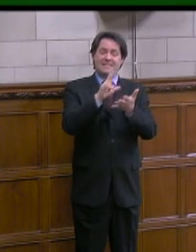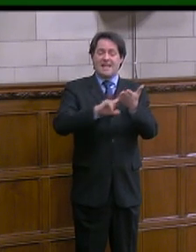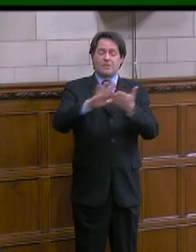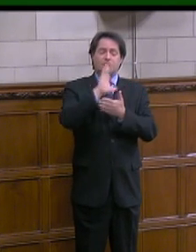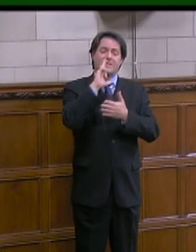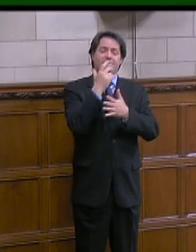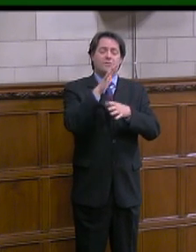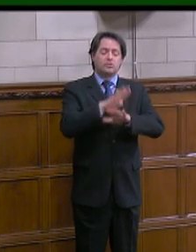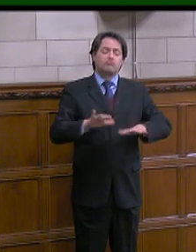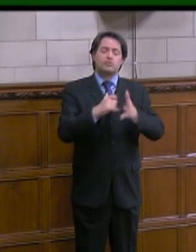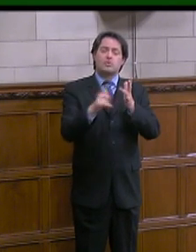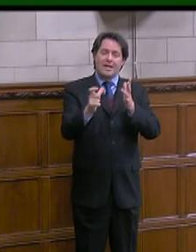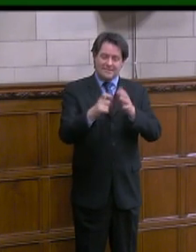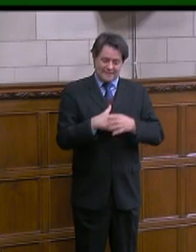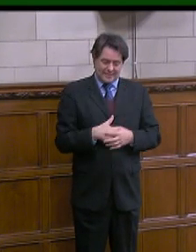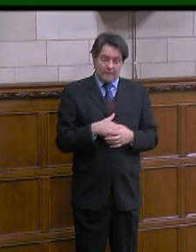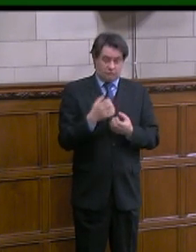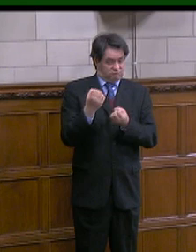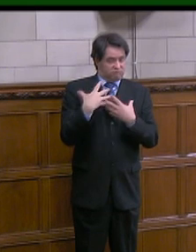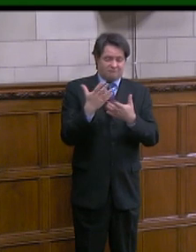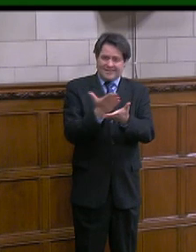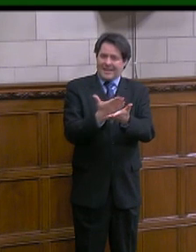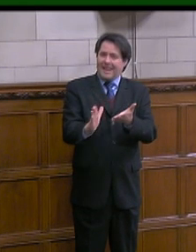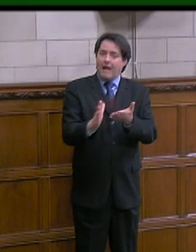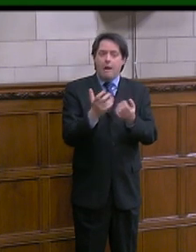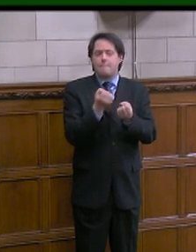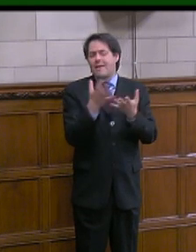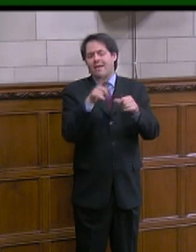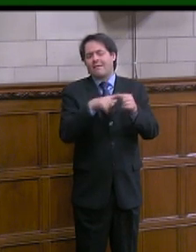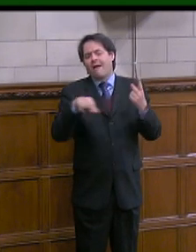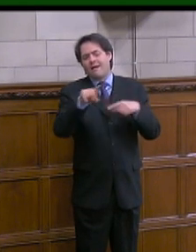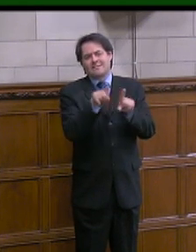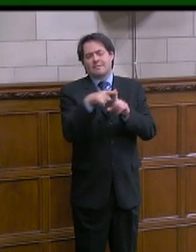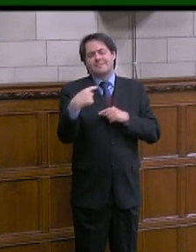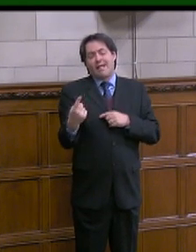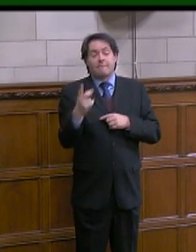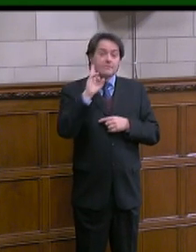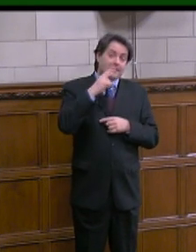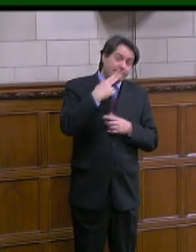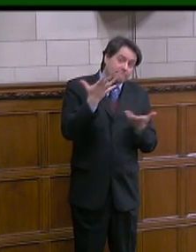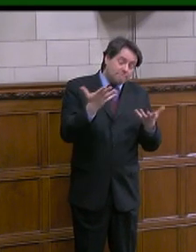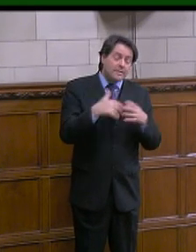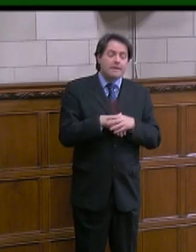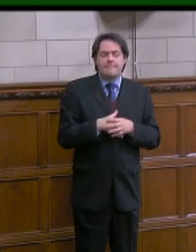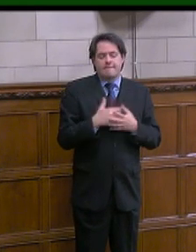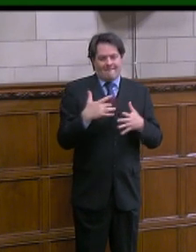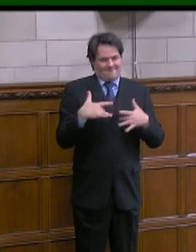Erin told me very clearly that many young people like herself who are deaf feel strongly